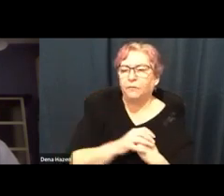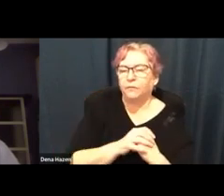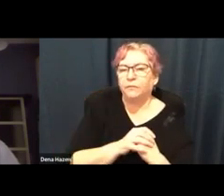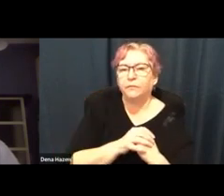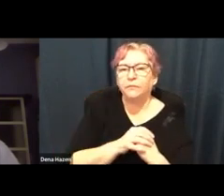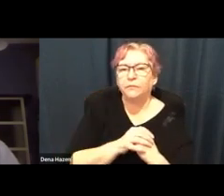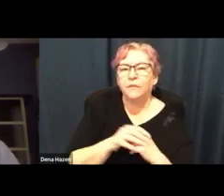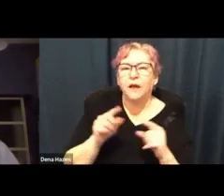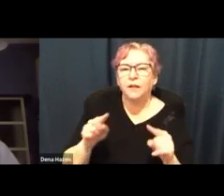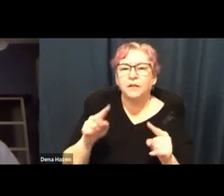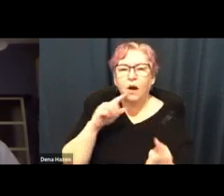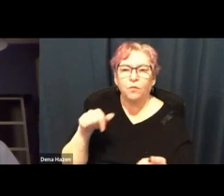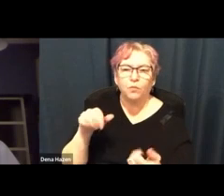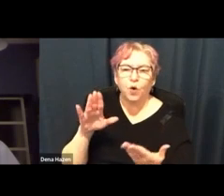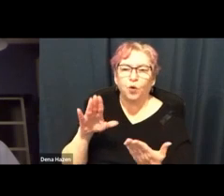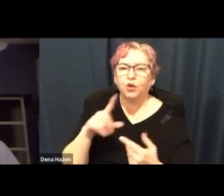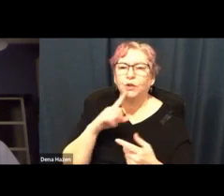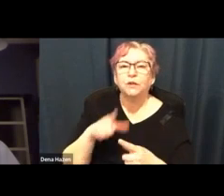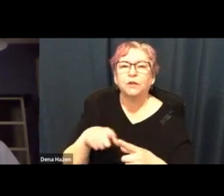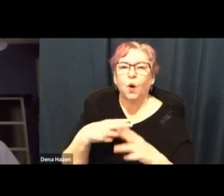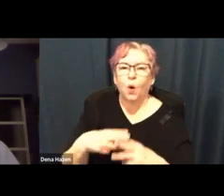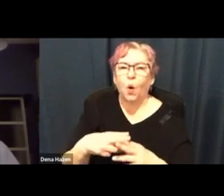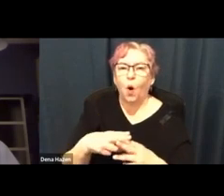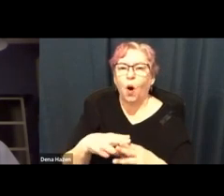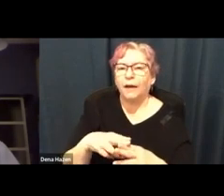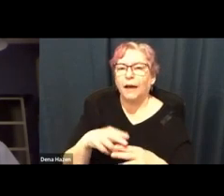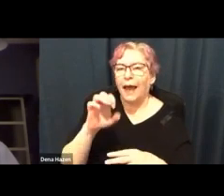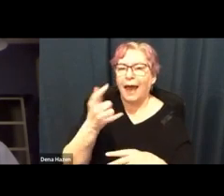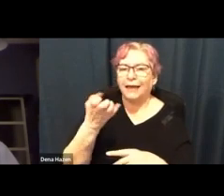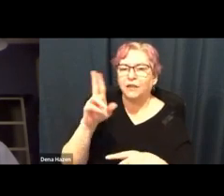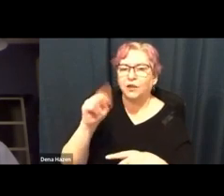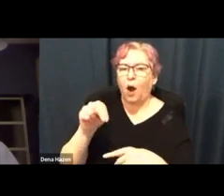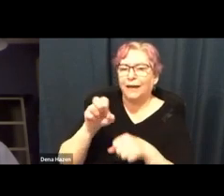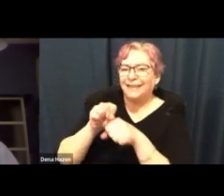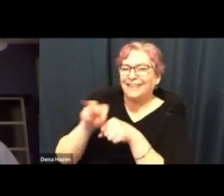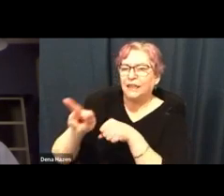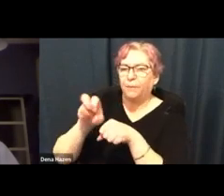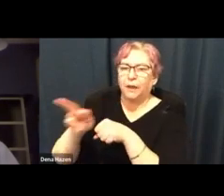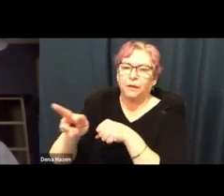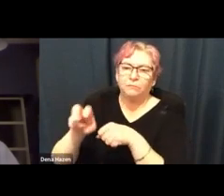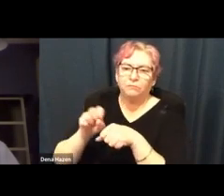This approach is known as exon skipping.